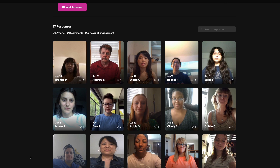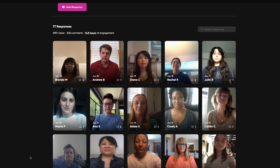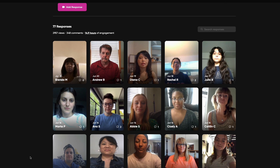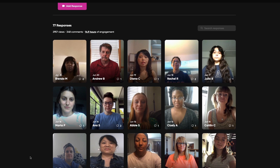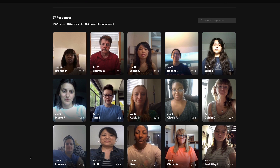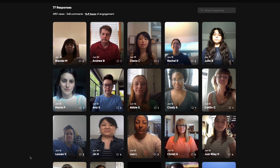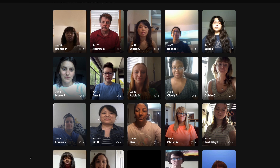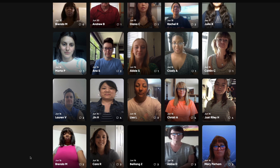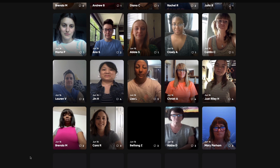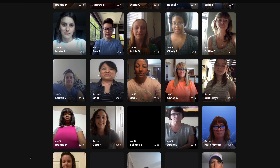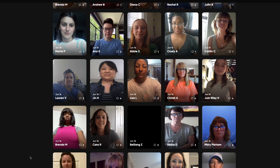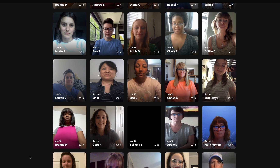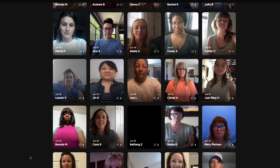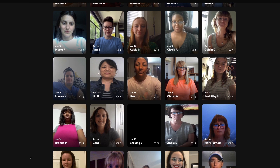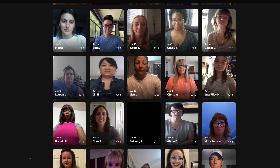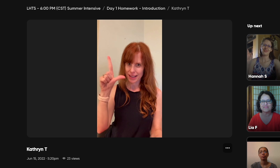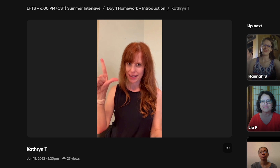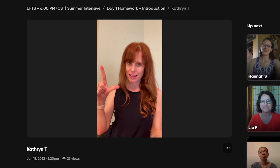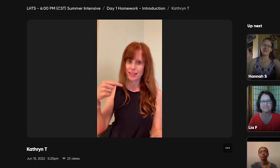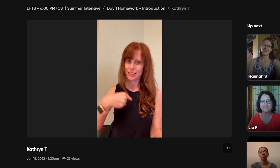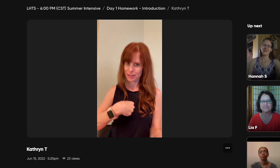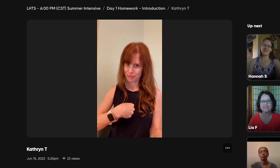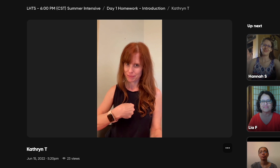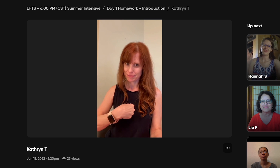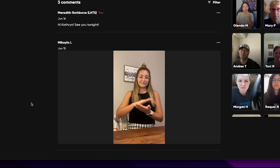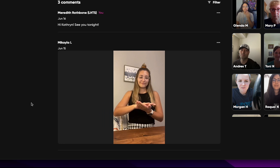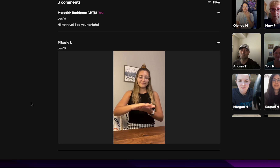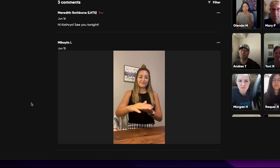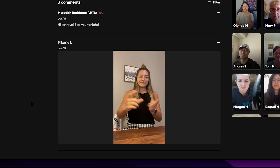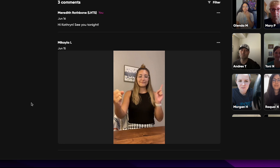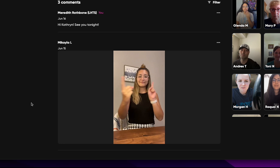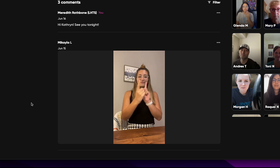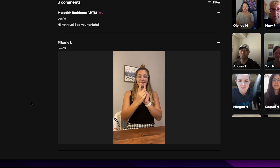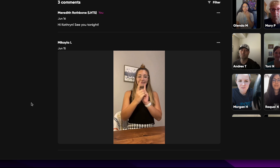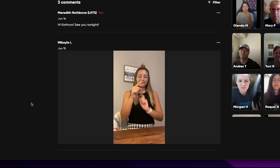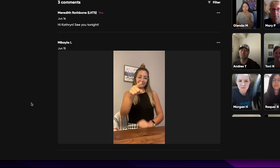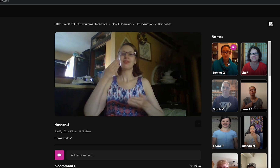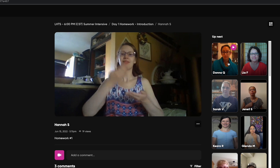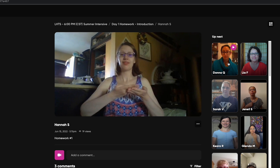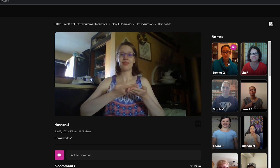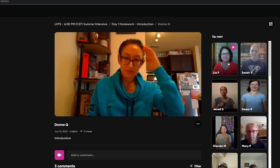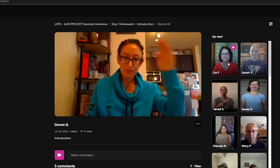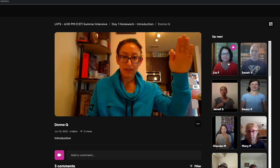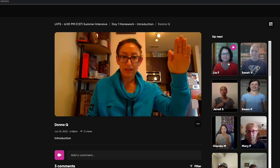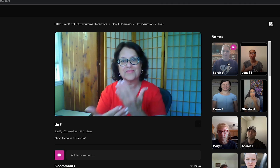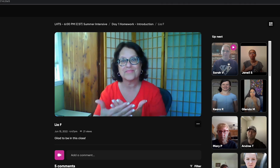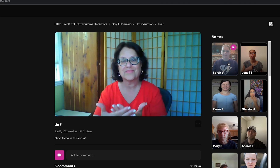signing via video with others, this is a great way to see other signers and also receive some